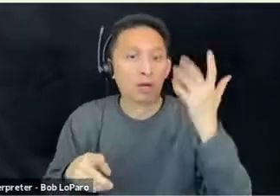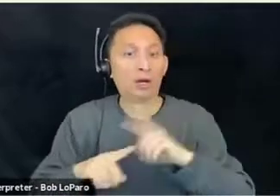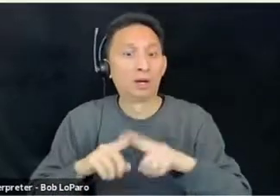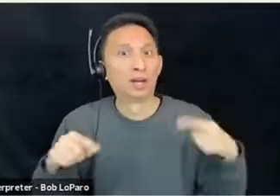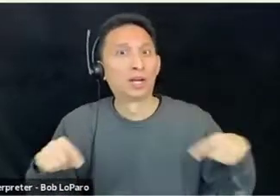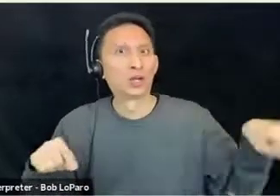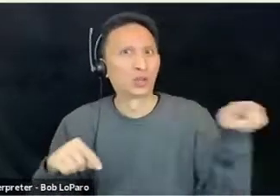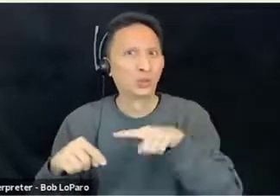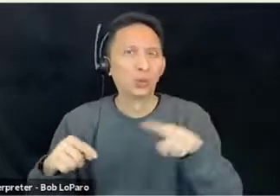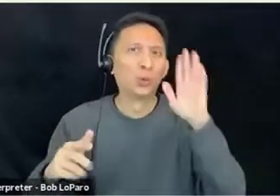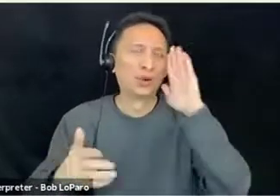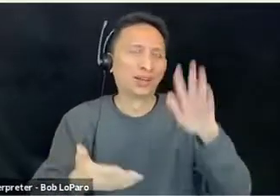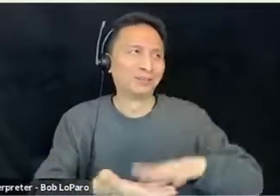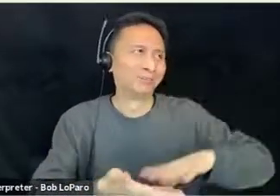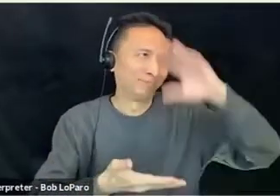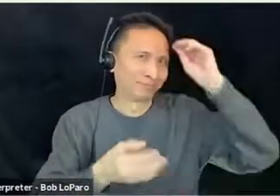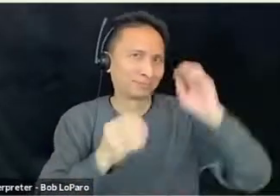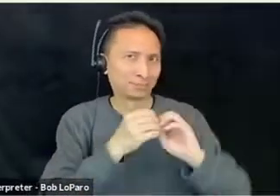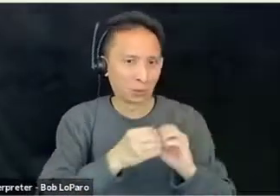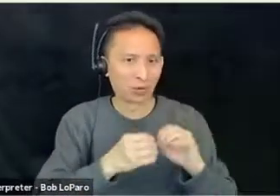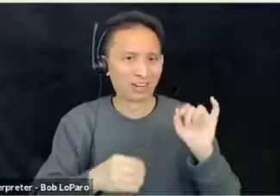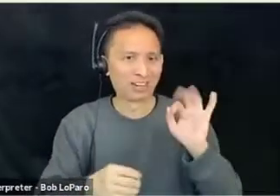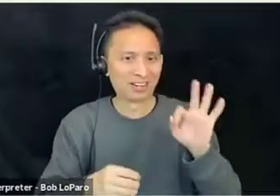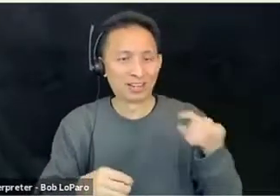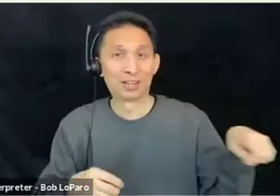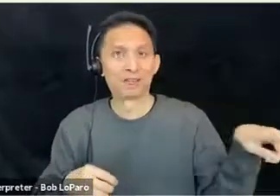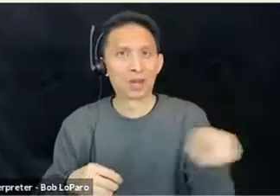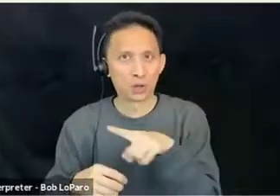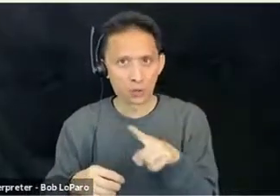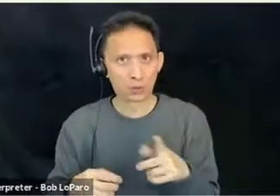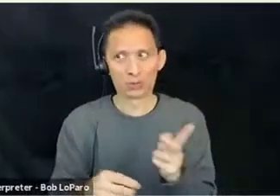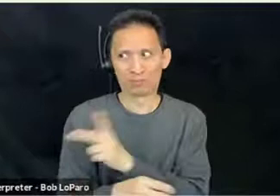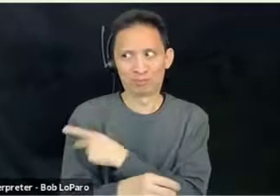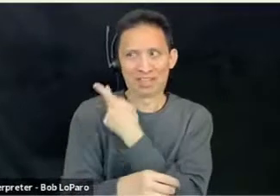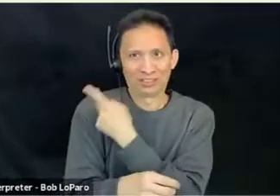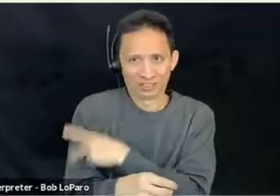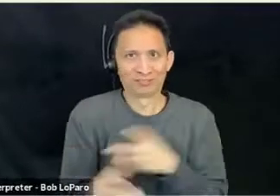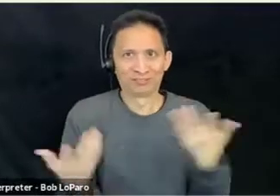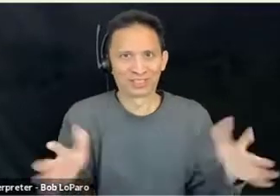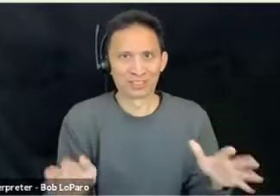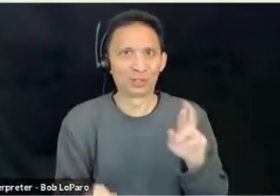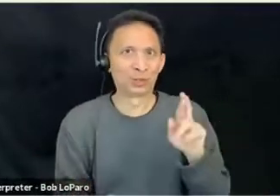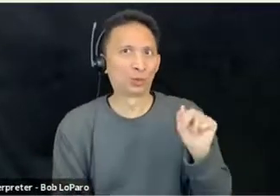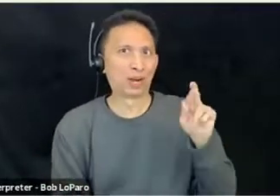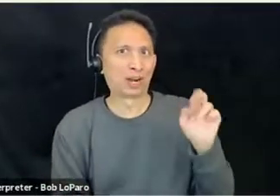especially when you are a rare disease patient or family member, you're gonna learn so much more,